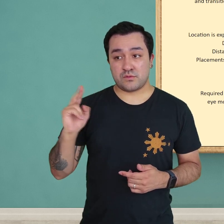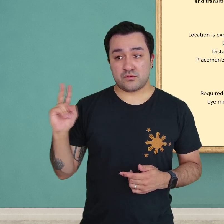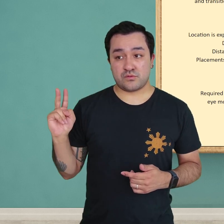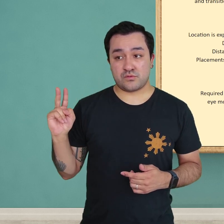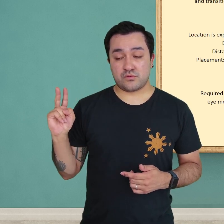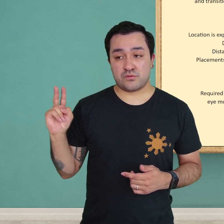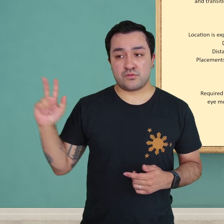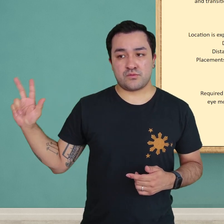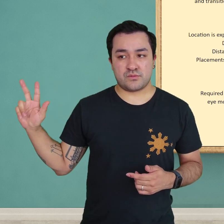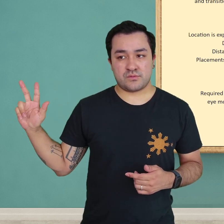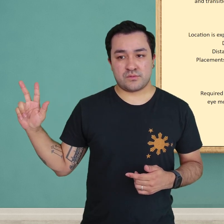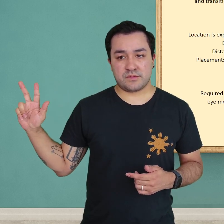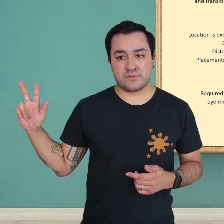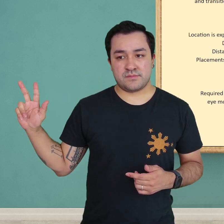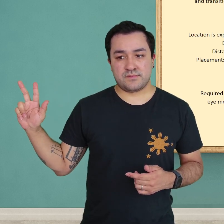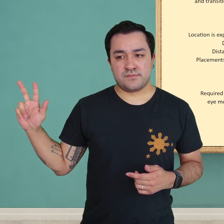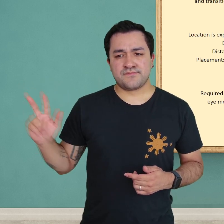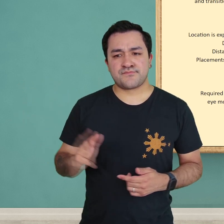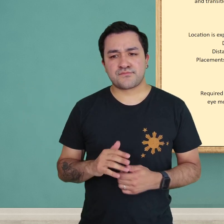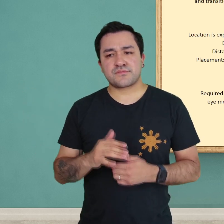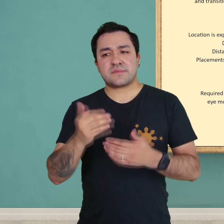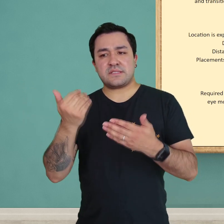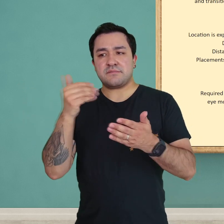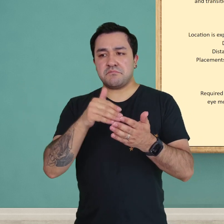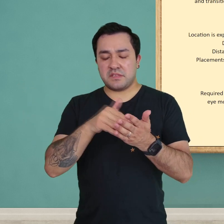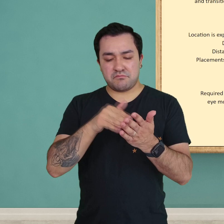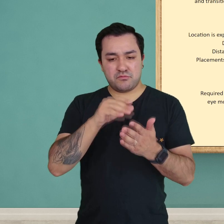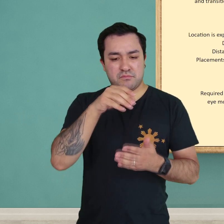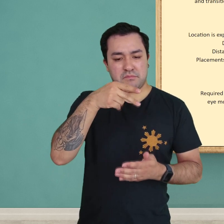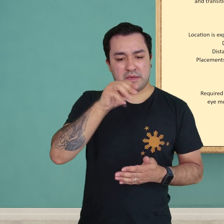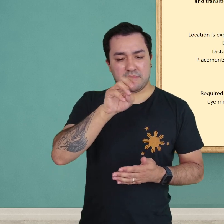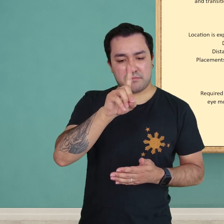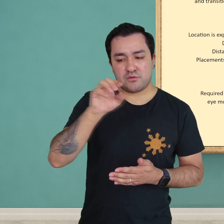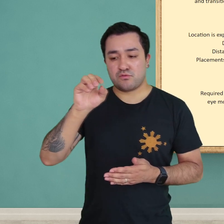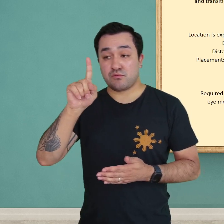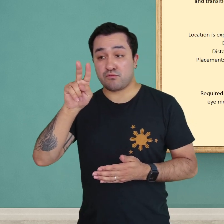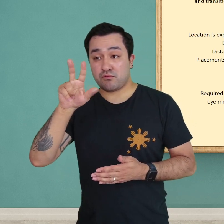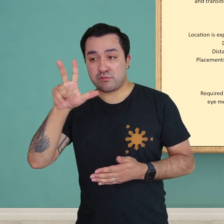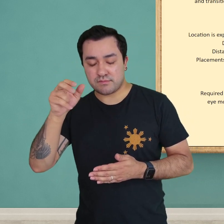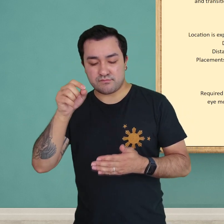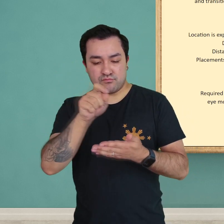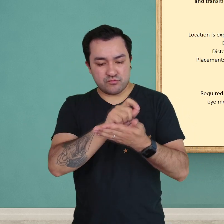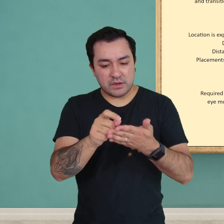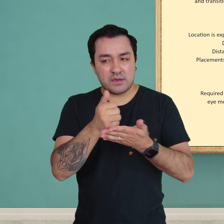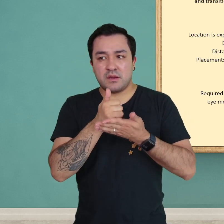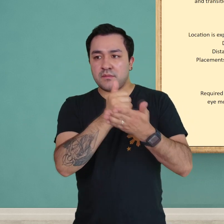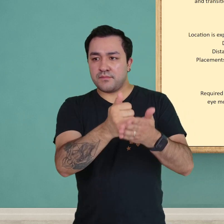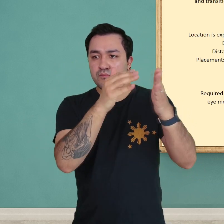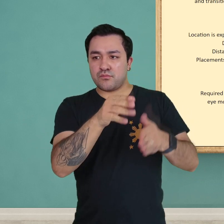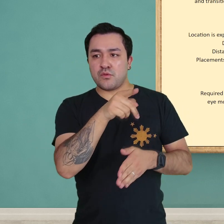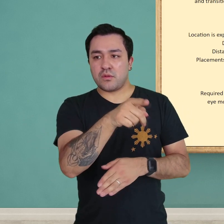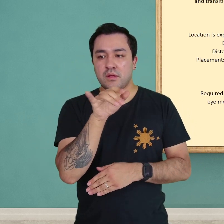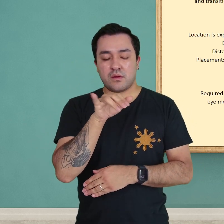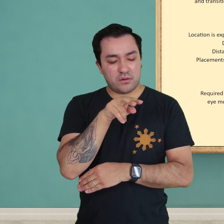proximal and distant. 0, 1, 2, and 3 are used to describe the distance from the center of the body,